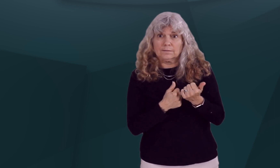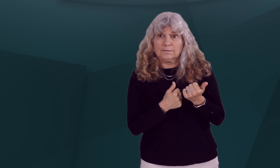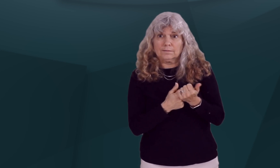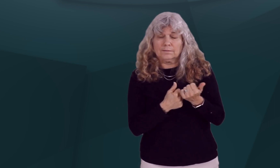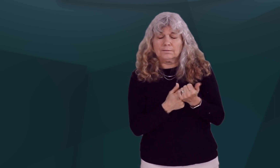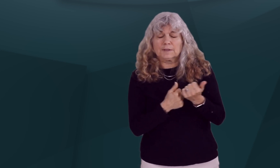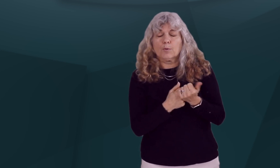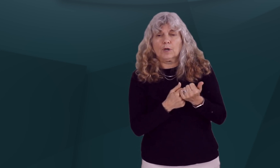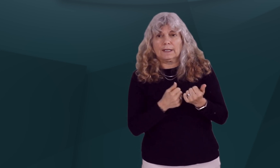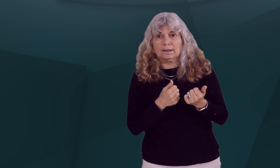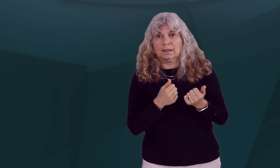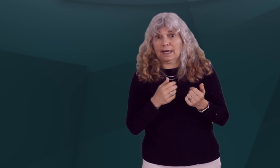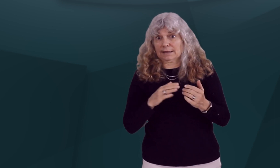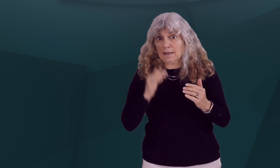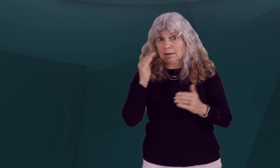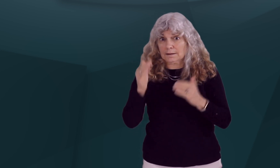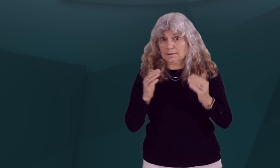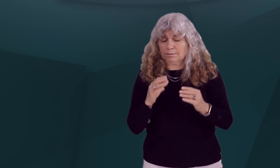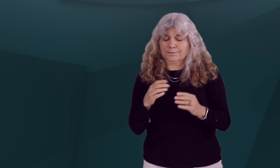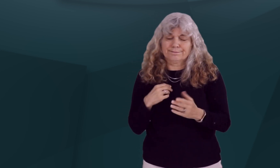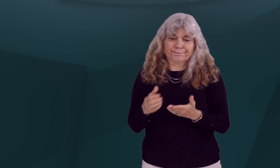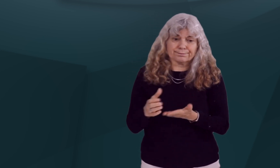This means raising your child to become self-supporting,